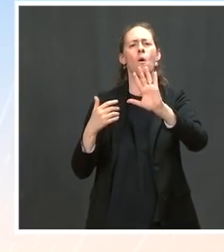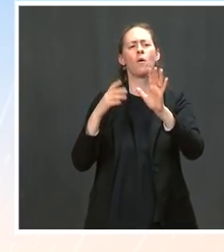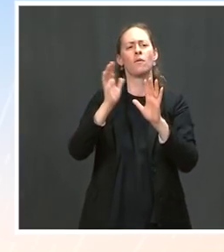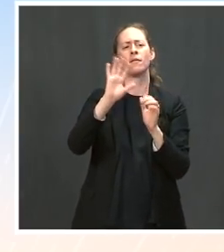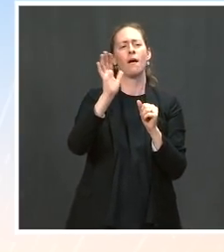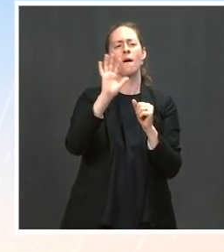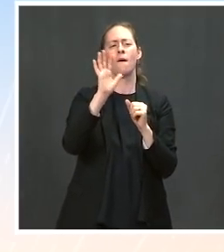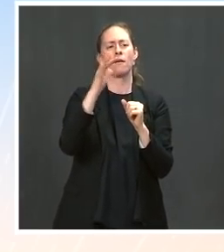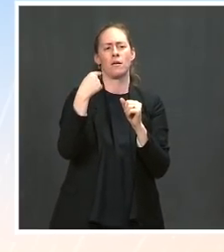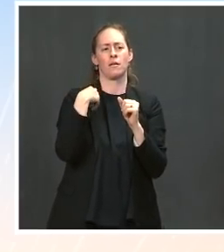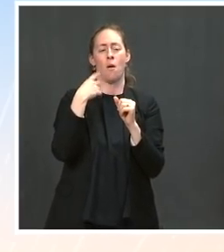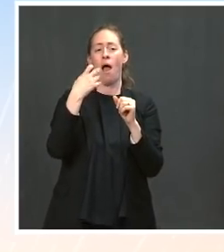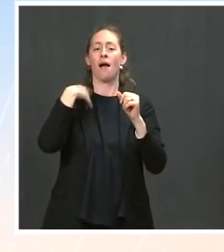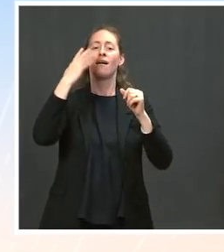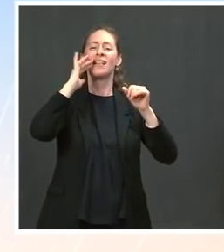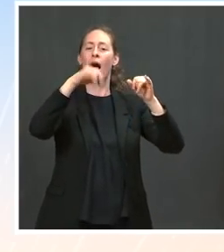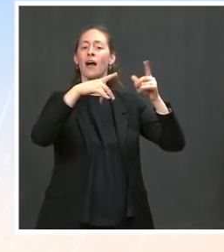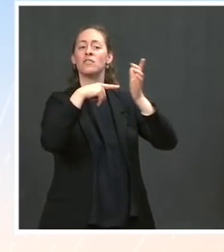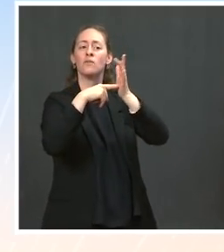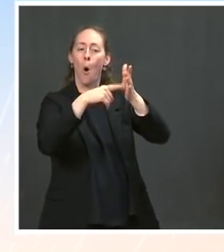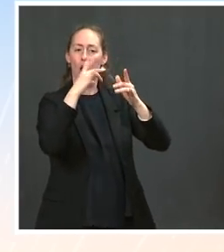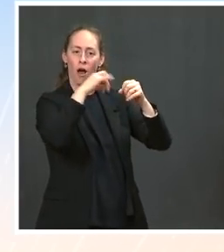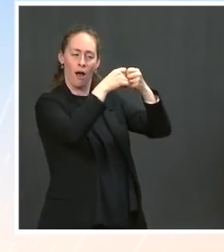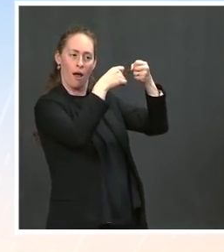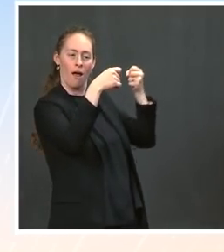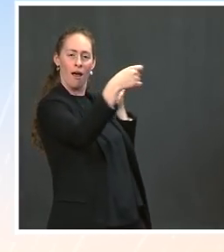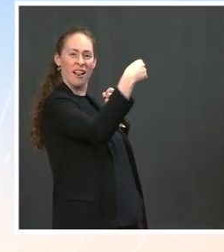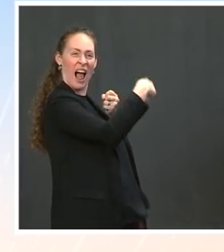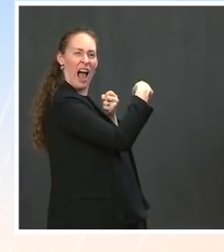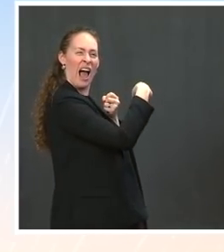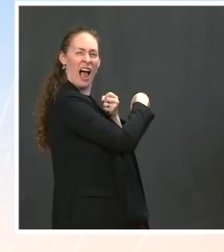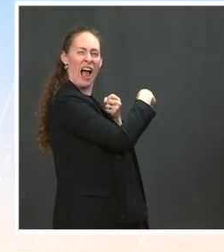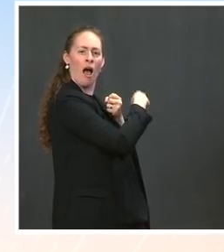You assess, over time, and you look, over time,